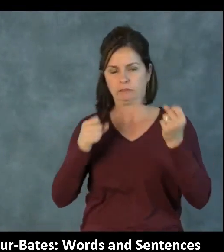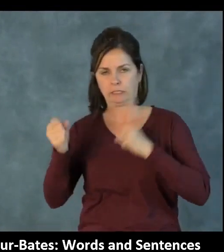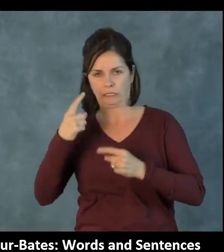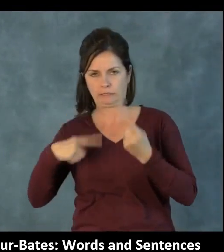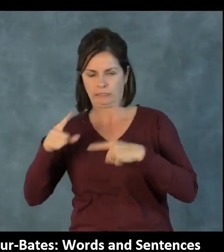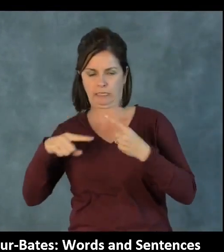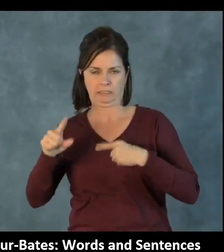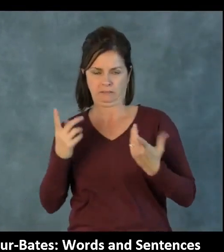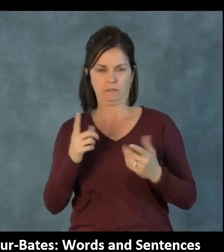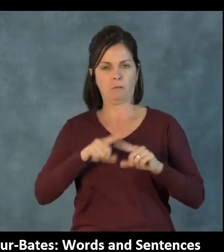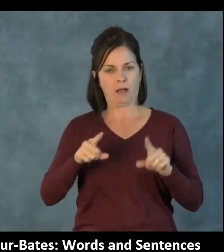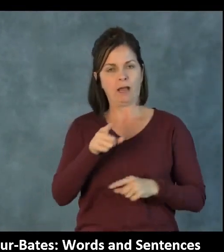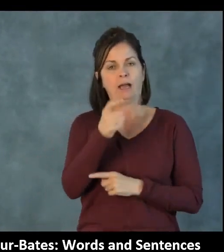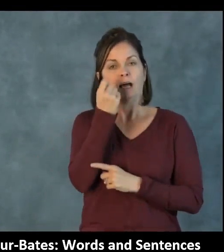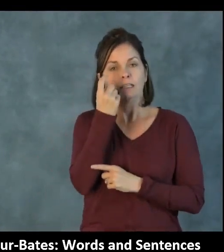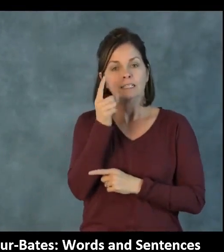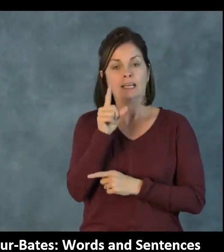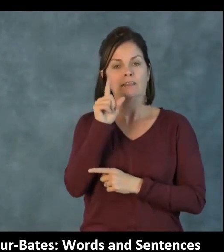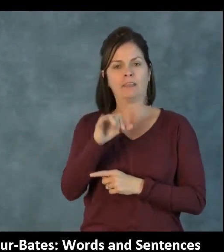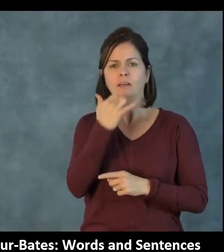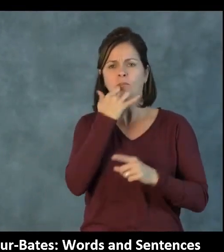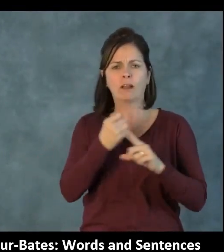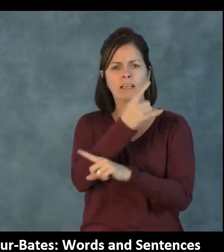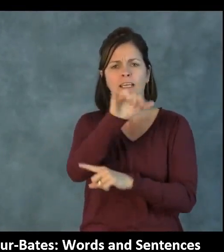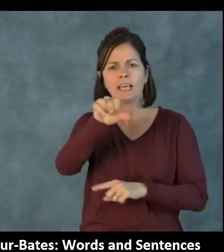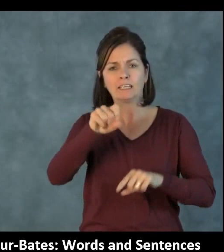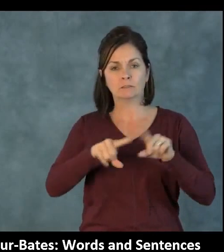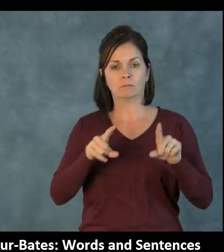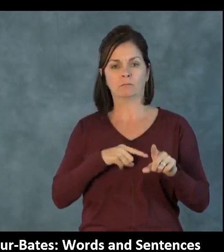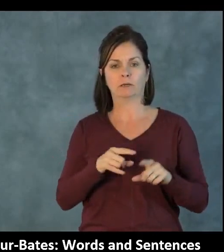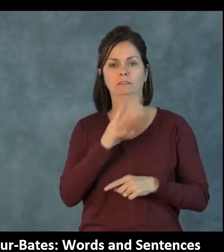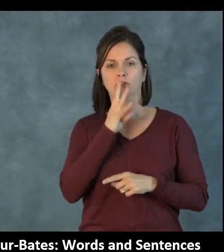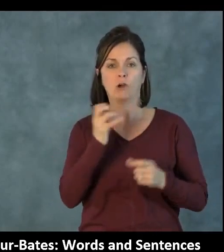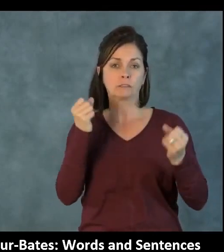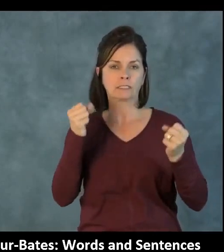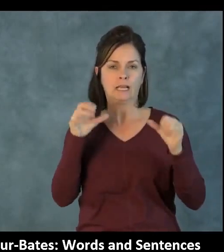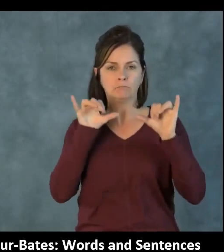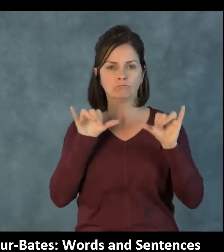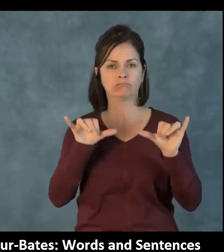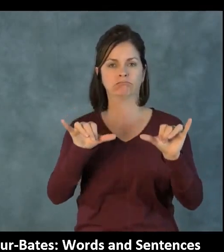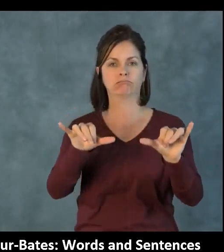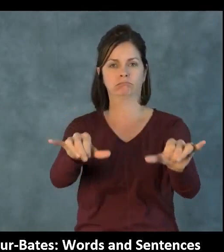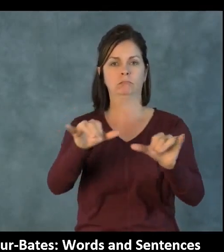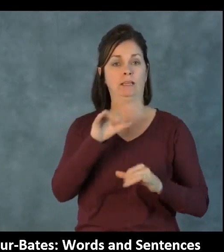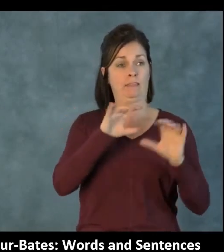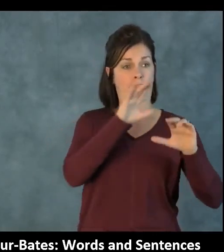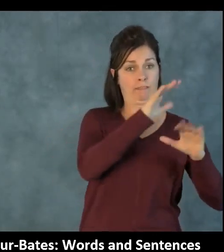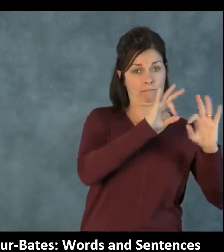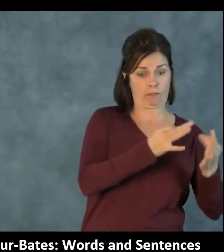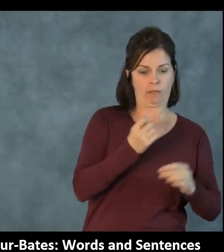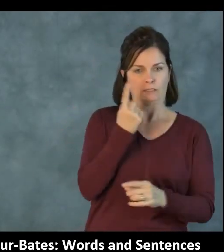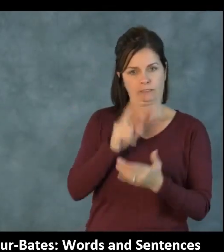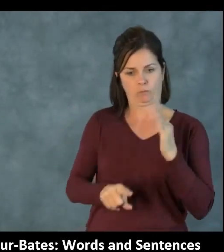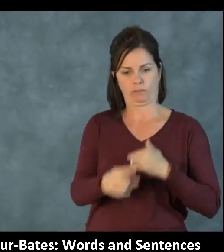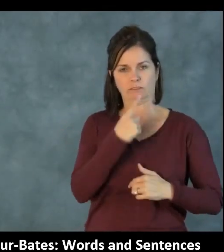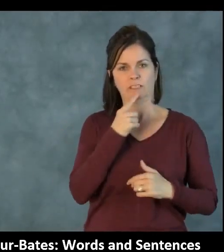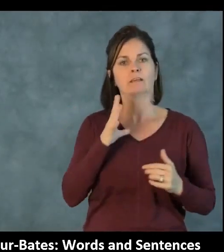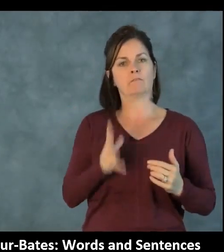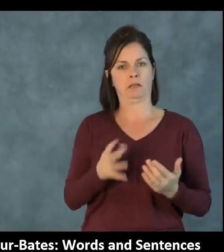it's being produced in a way that it's consistent, and that the family understands what the child means.